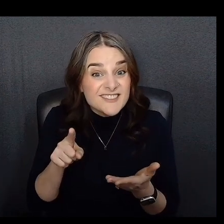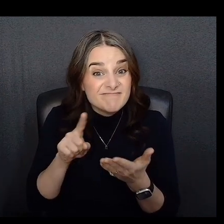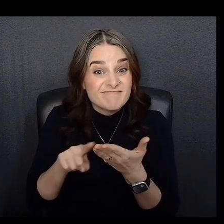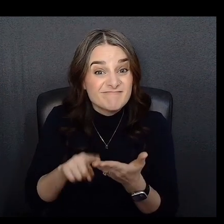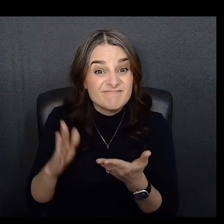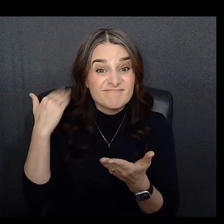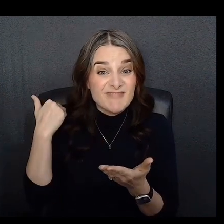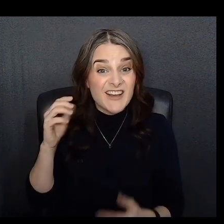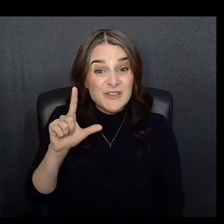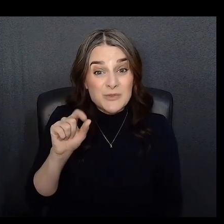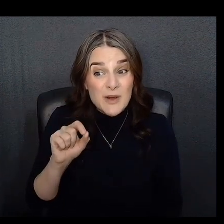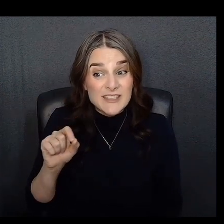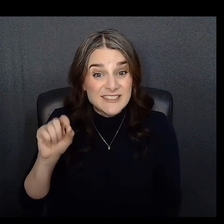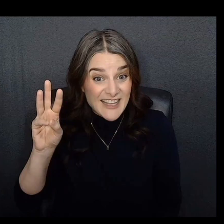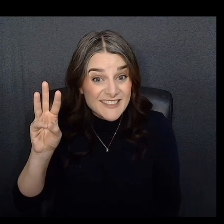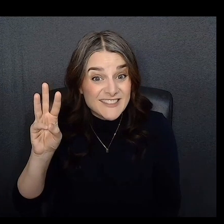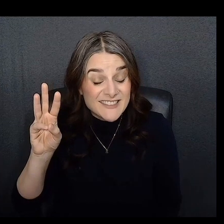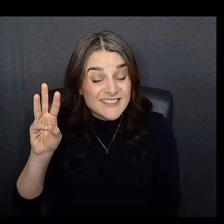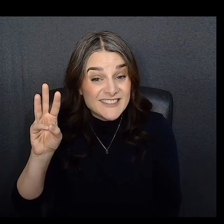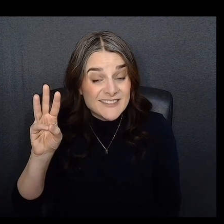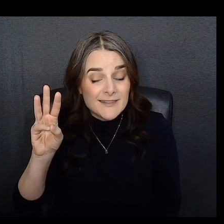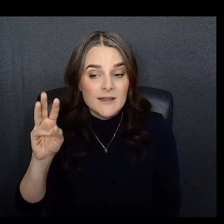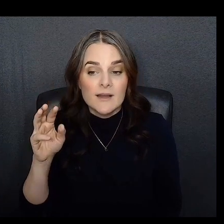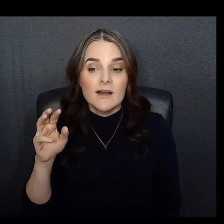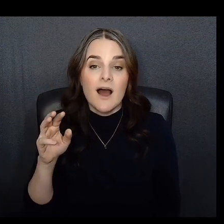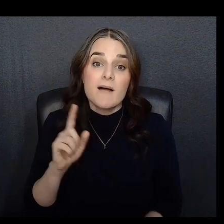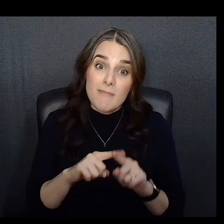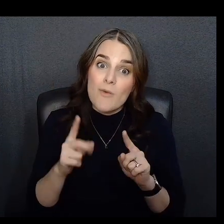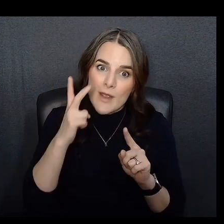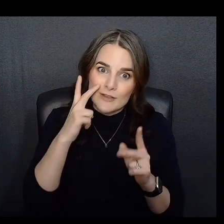publication, and we are starting to see that right out of the box